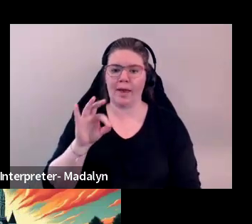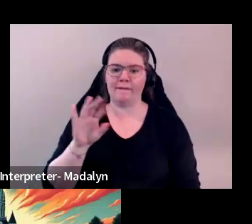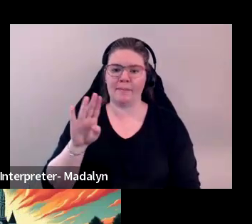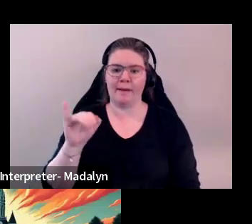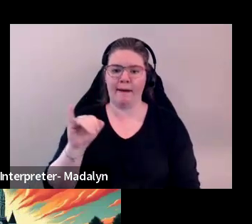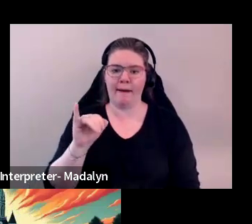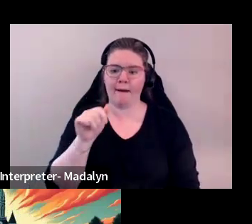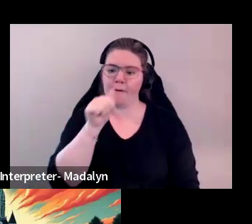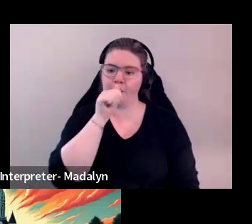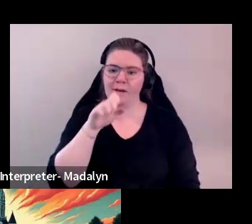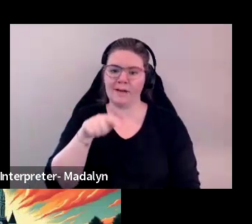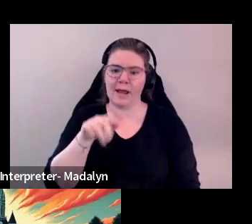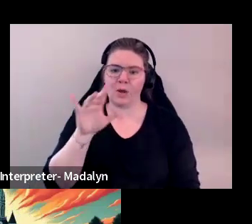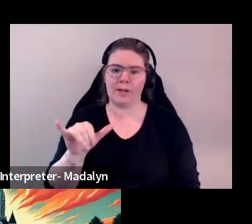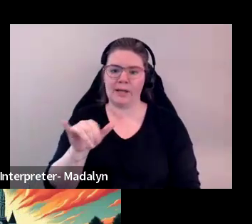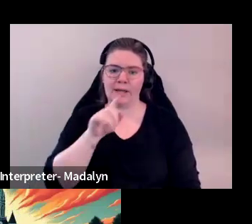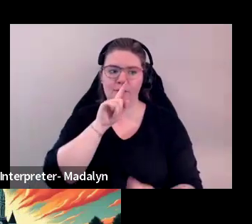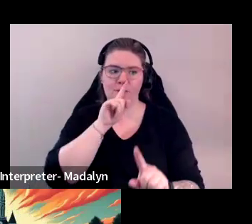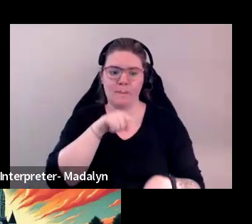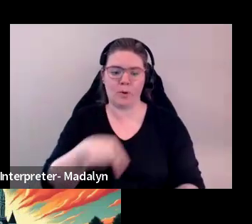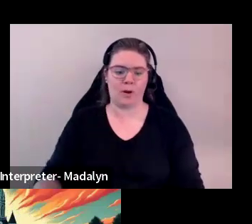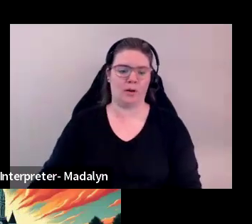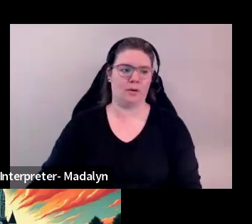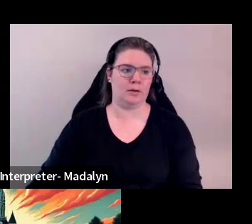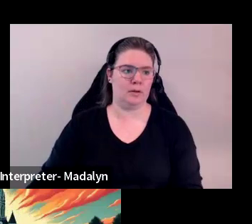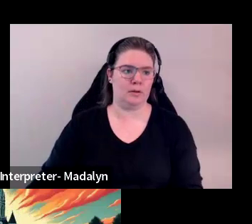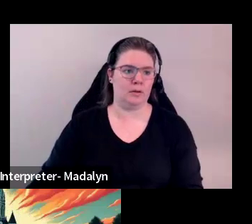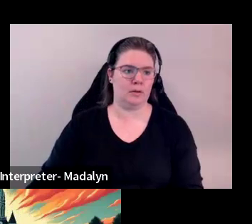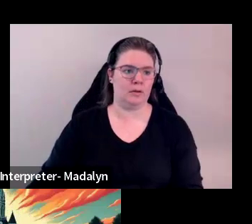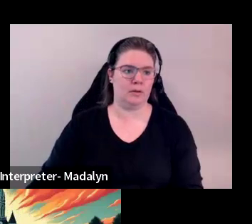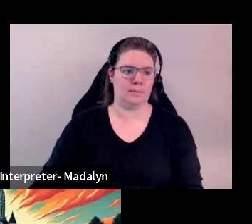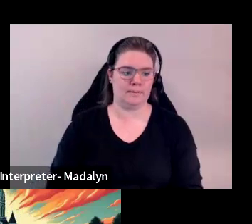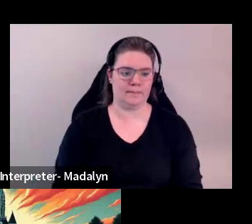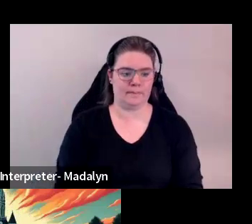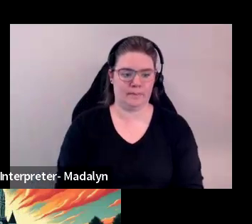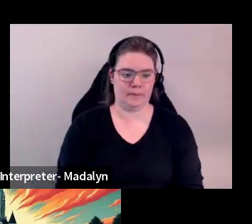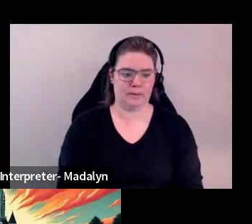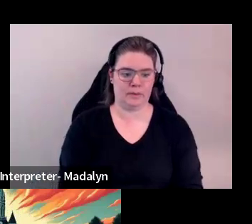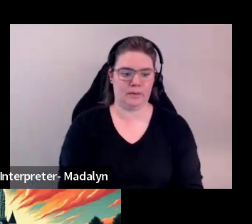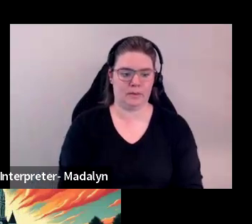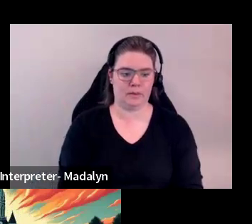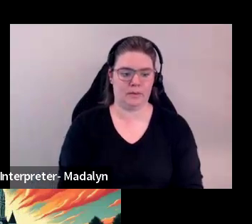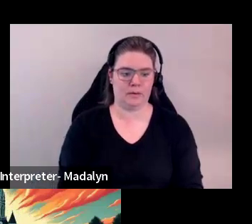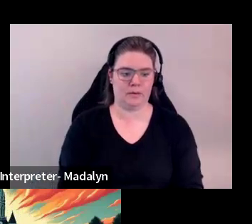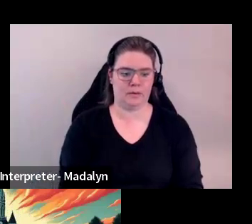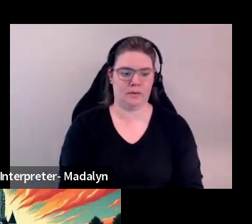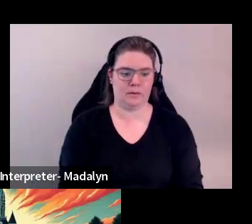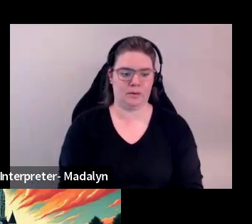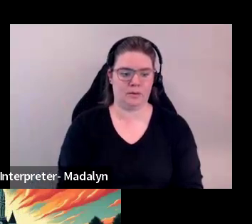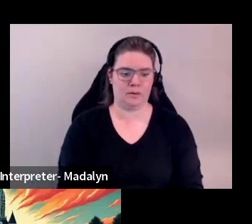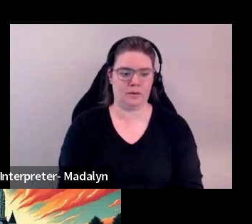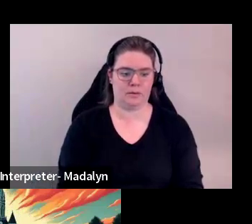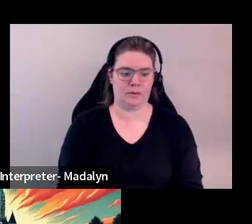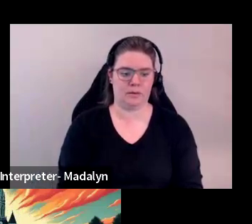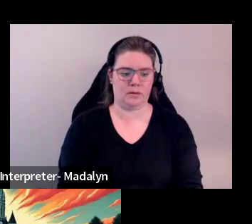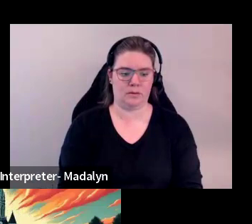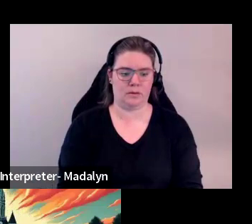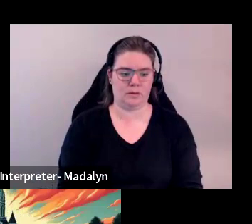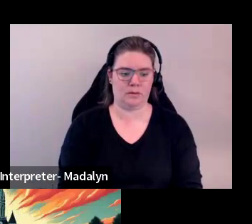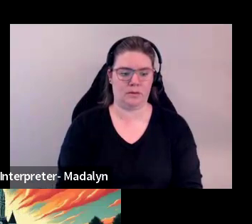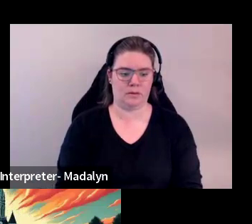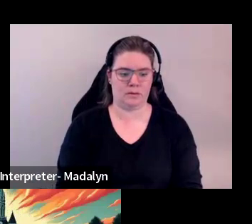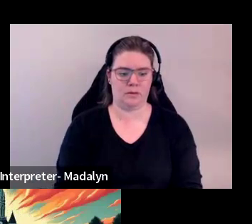Tom Olin: that's the FBI. Pretty sure that that's how organized crime wanders their money. That's how that's how secretive this whole thing is